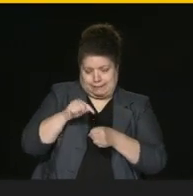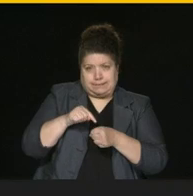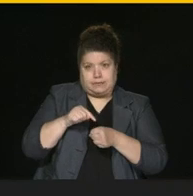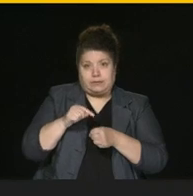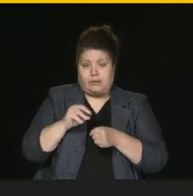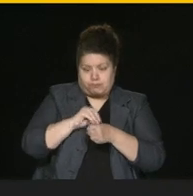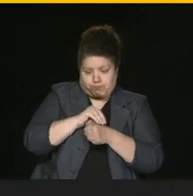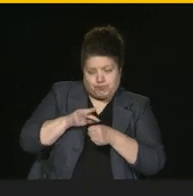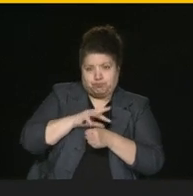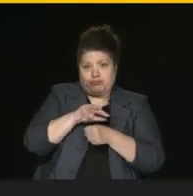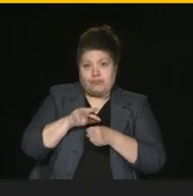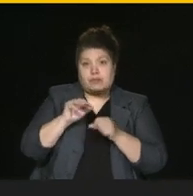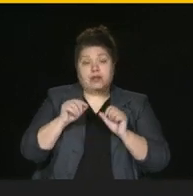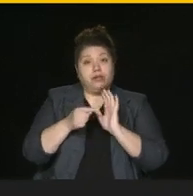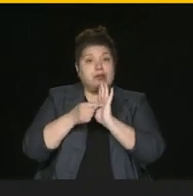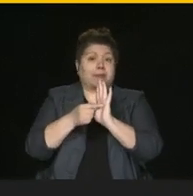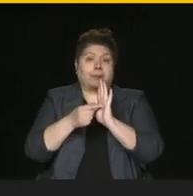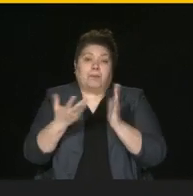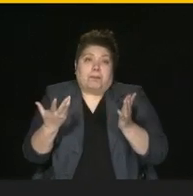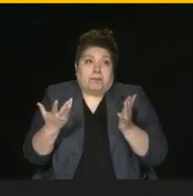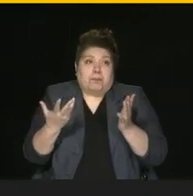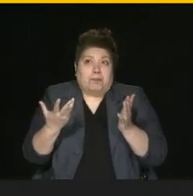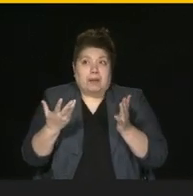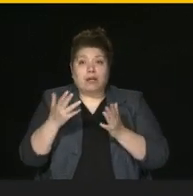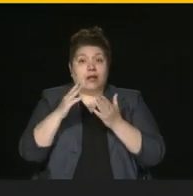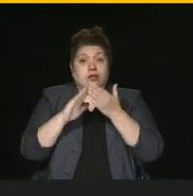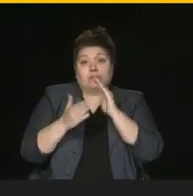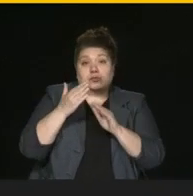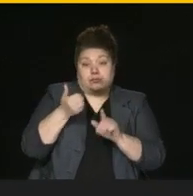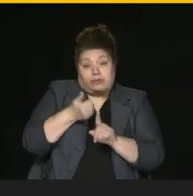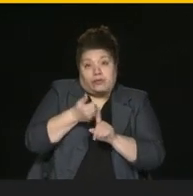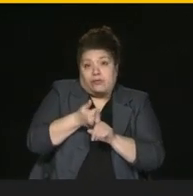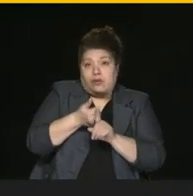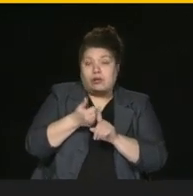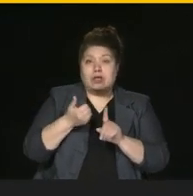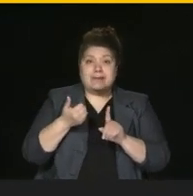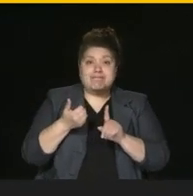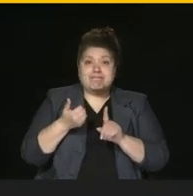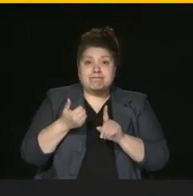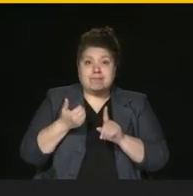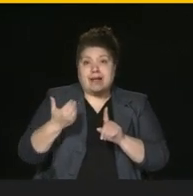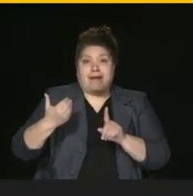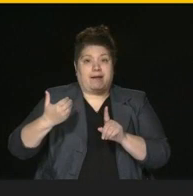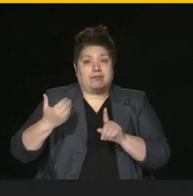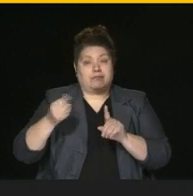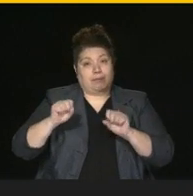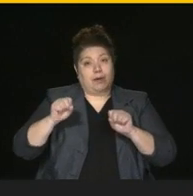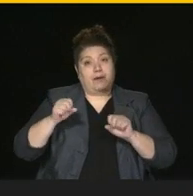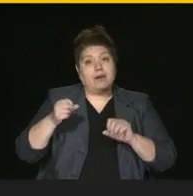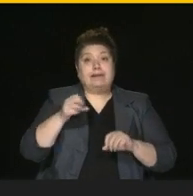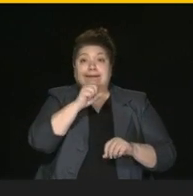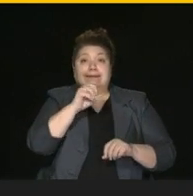SO DEPENDING WITHIN LET'S SAY, FOR EXAMPLE, IF YOU WERE IN A COMMUNITY -- I'LL EXAGGERATE THE